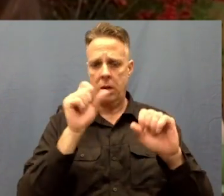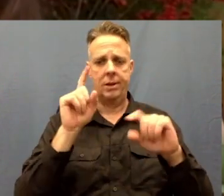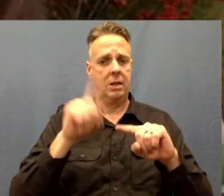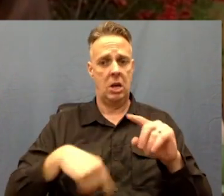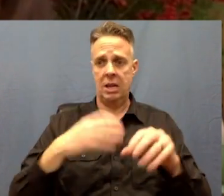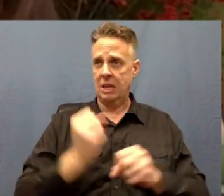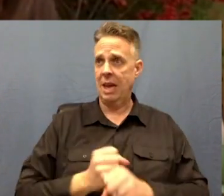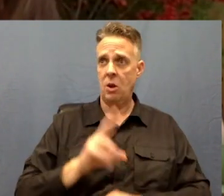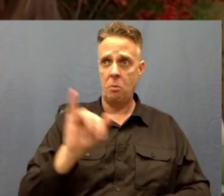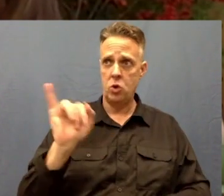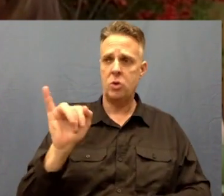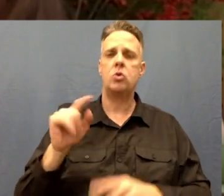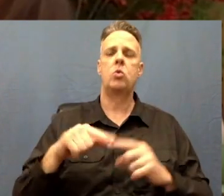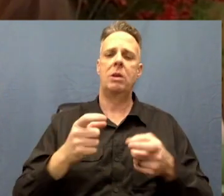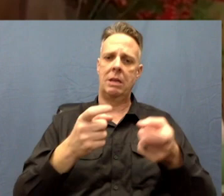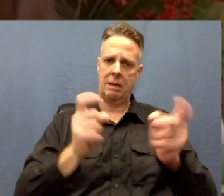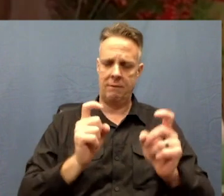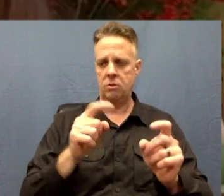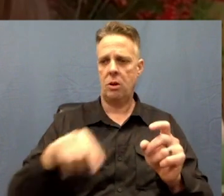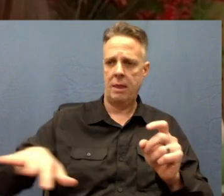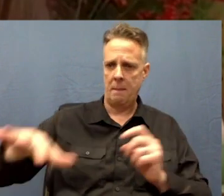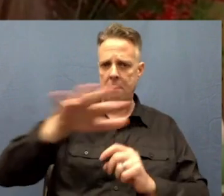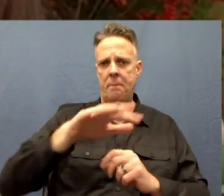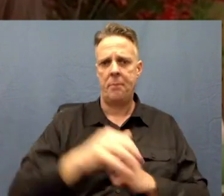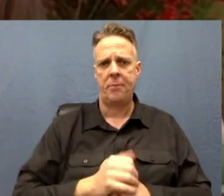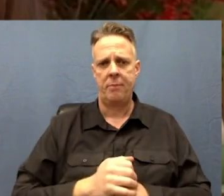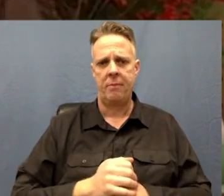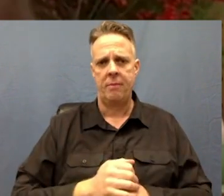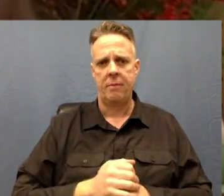INELIGIBLE FOR UNEMPLOYMENT INSURANCE. I STAND IN SOLIDARITY WITH EVERY OREGONIAN WHO HAS LOST THEIR JOB